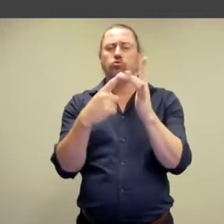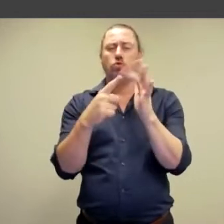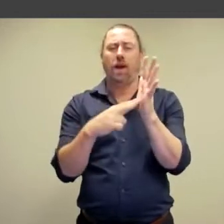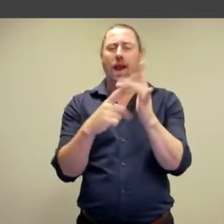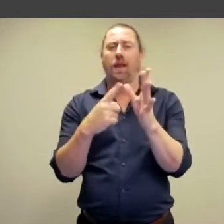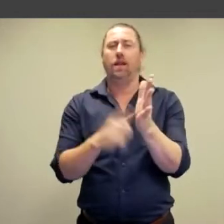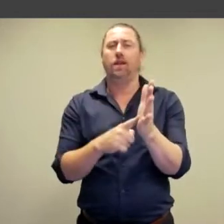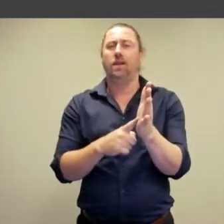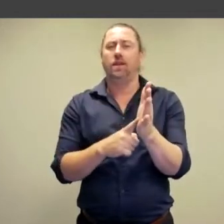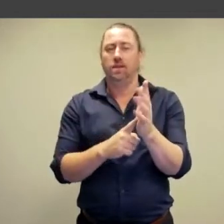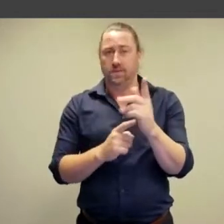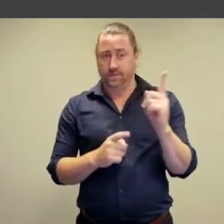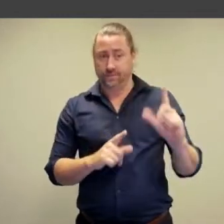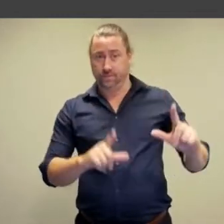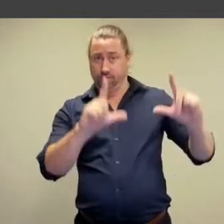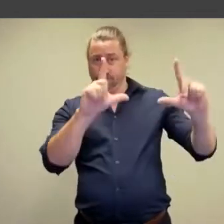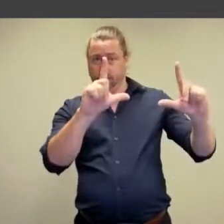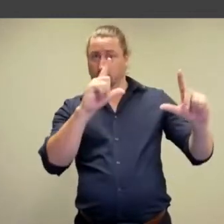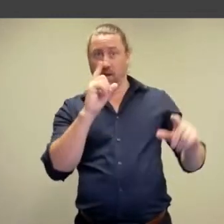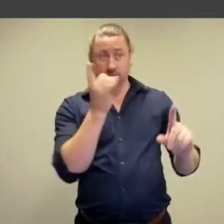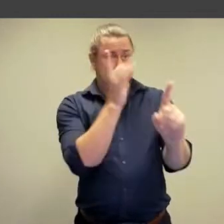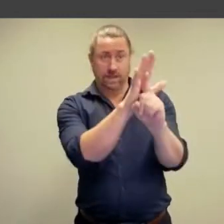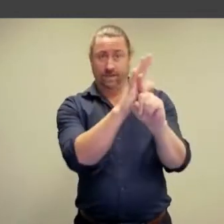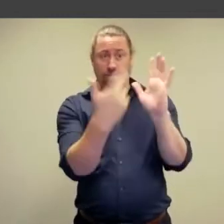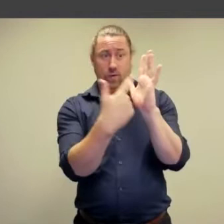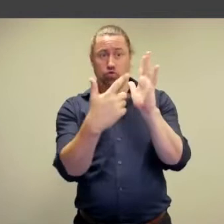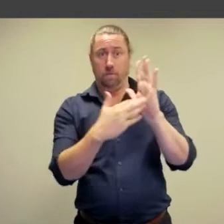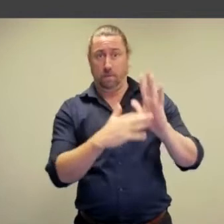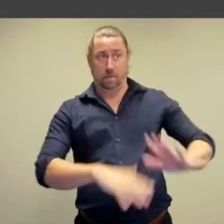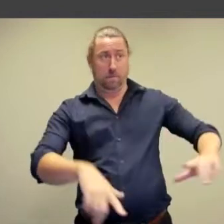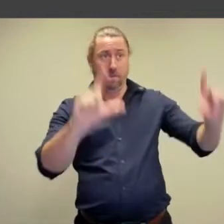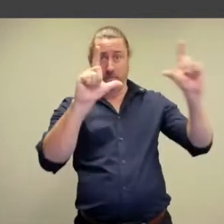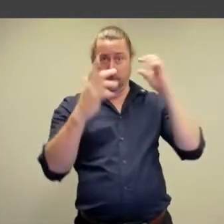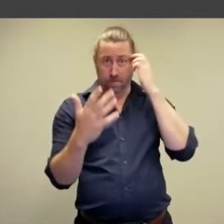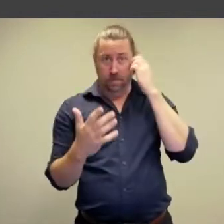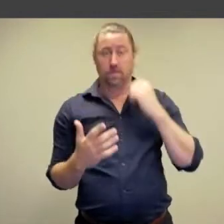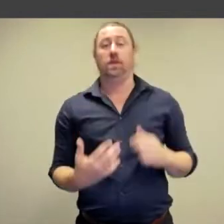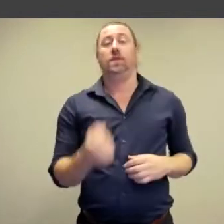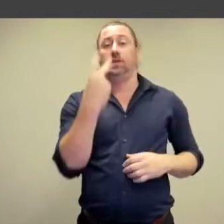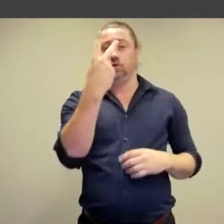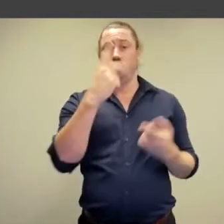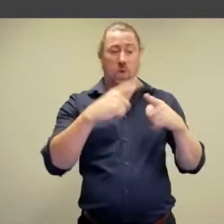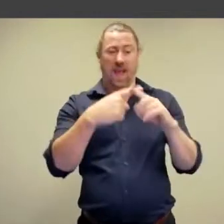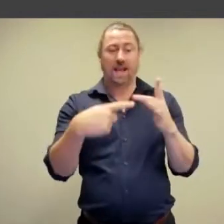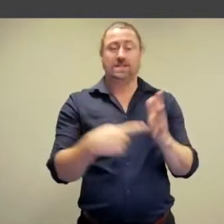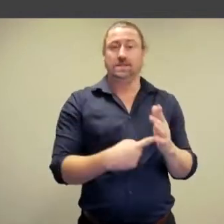it was shown in its own room and it had two headsets which meant that you could